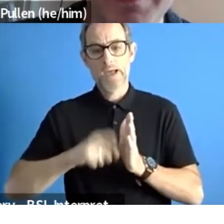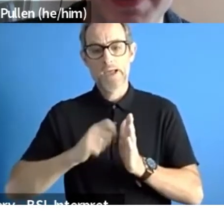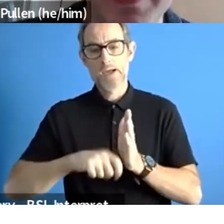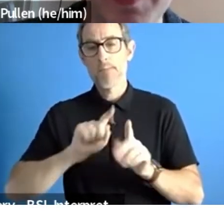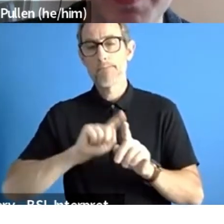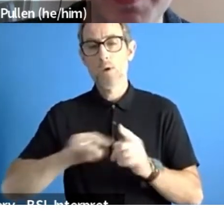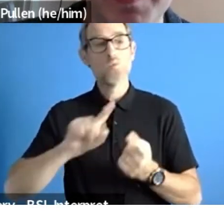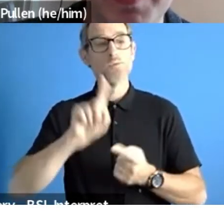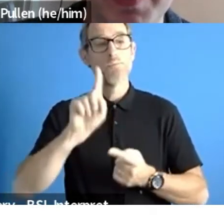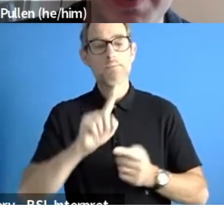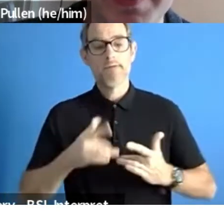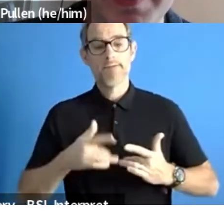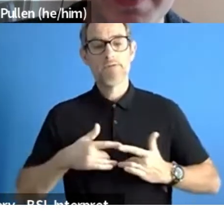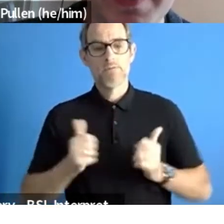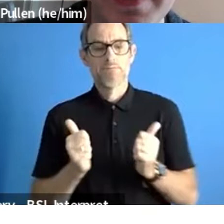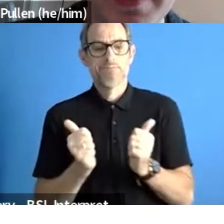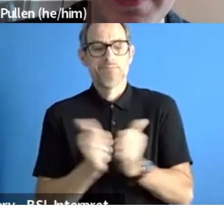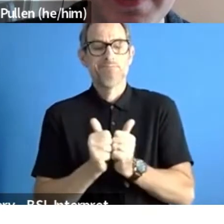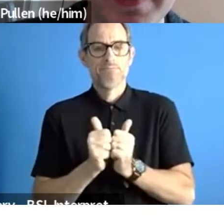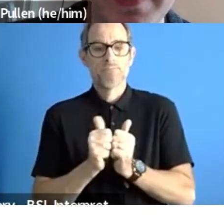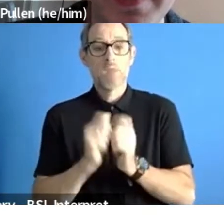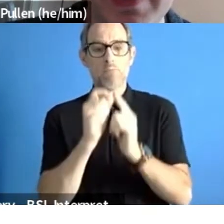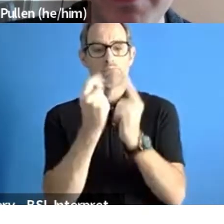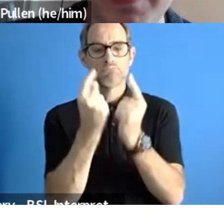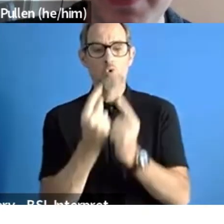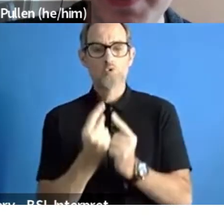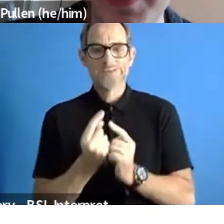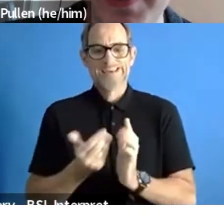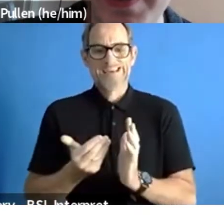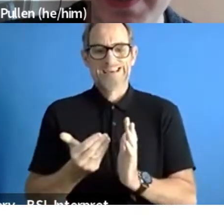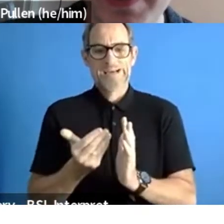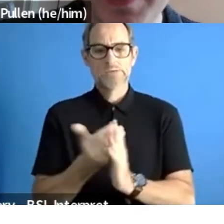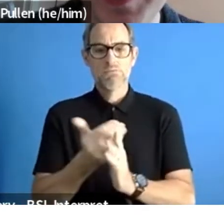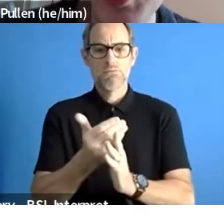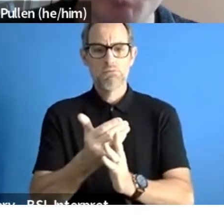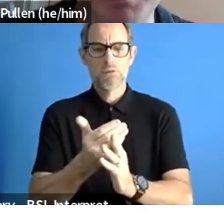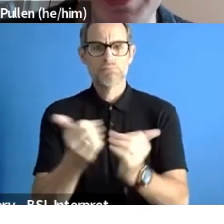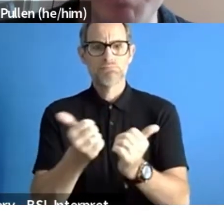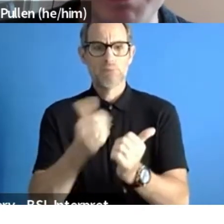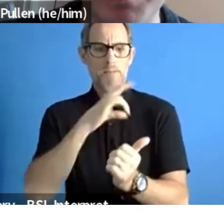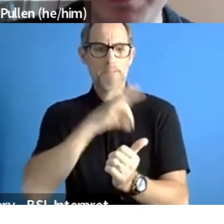would say having accessible products in general is a good idea but they can be